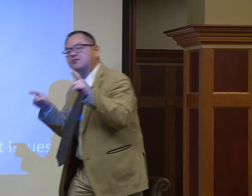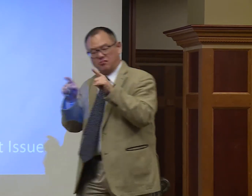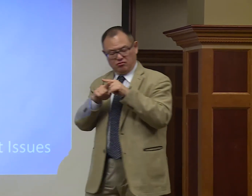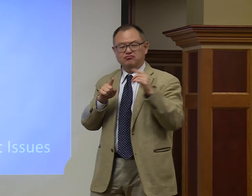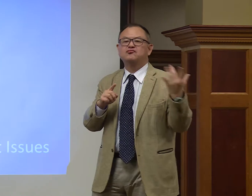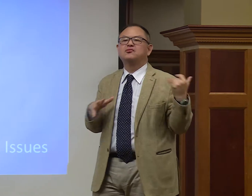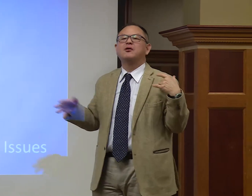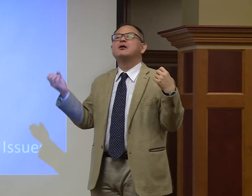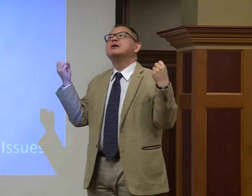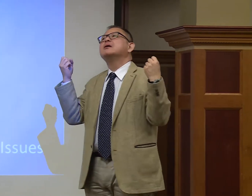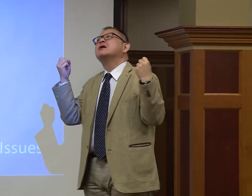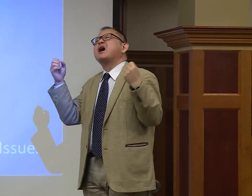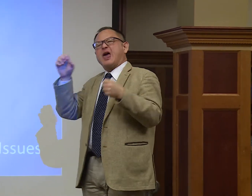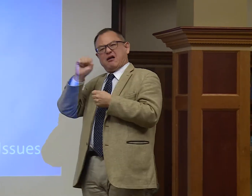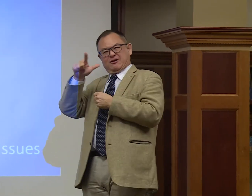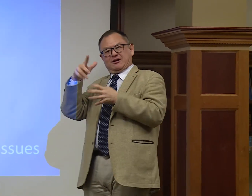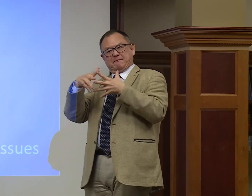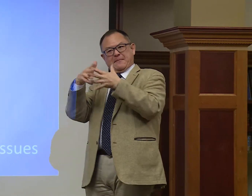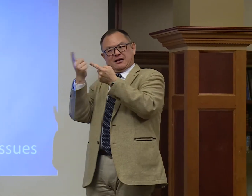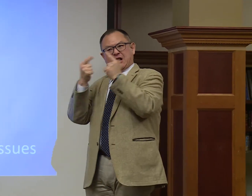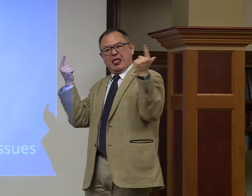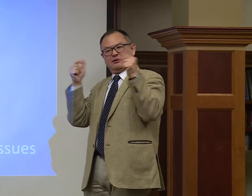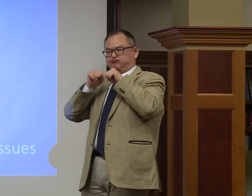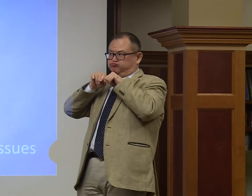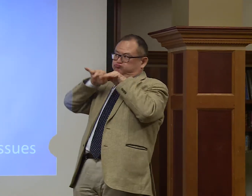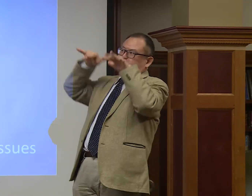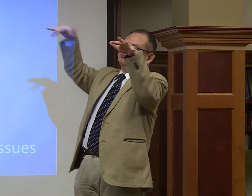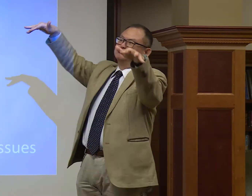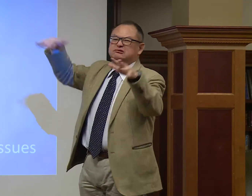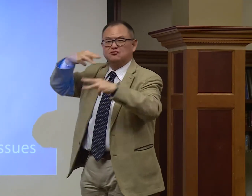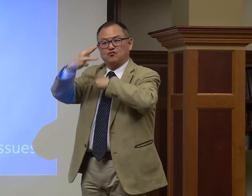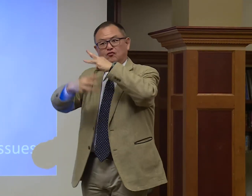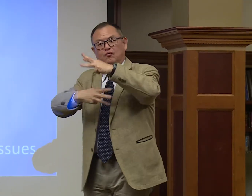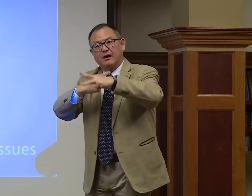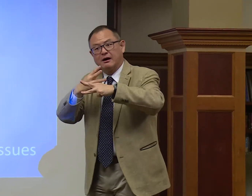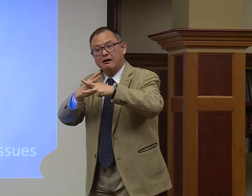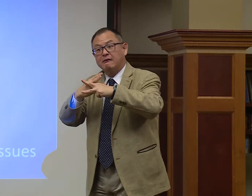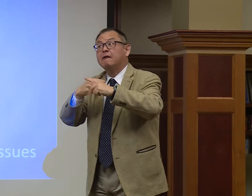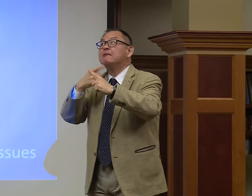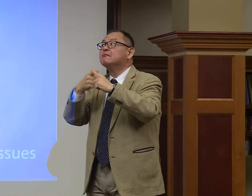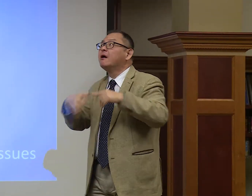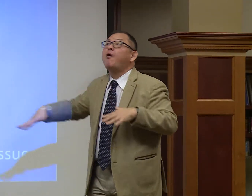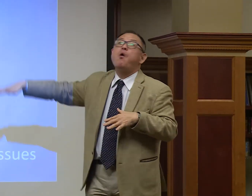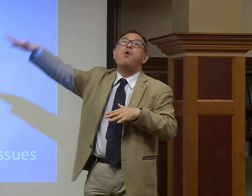Now, American Sign Language has spread throughout the world.